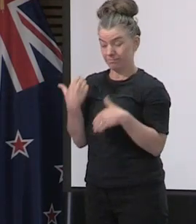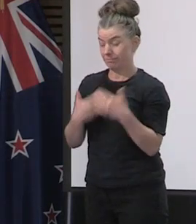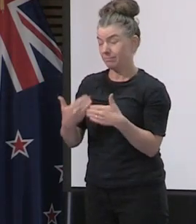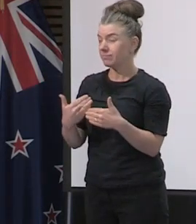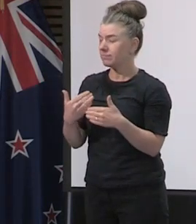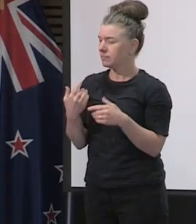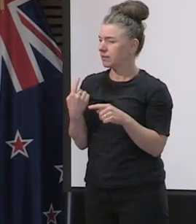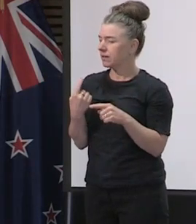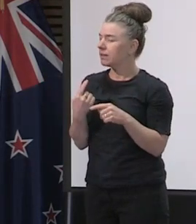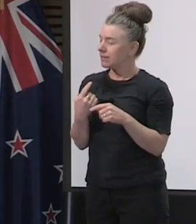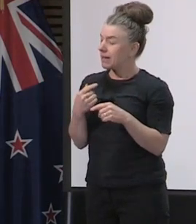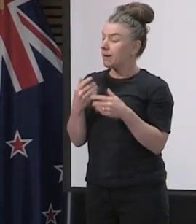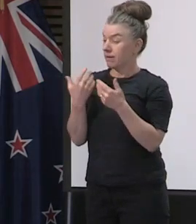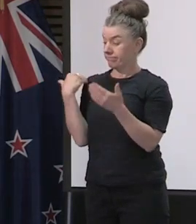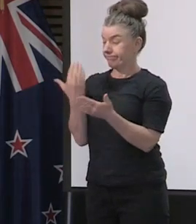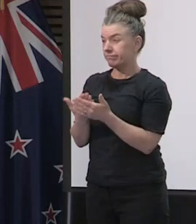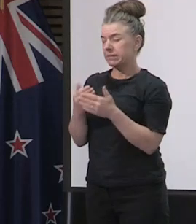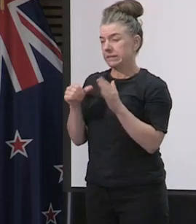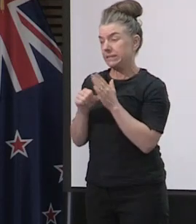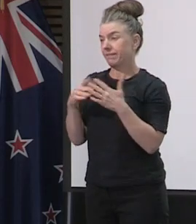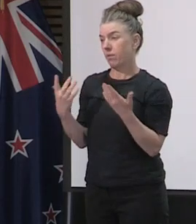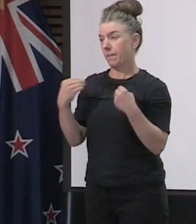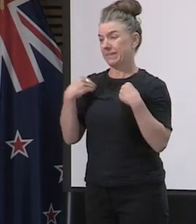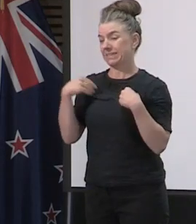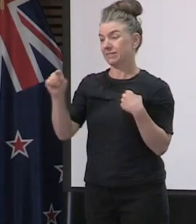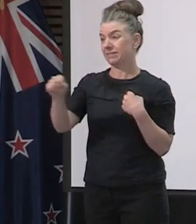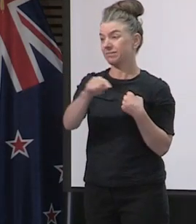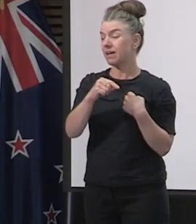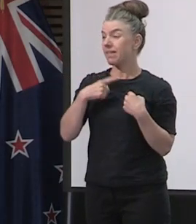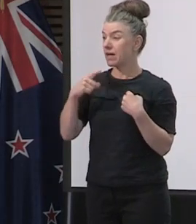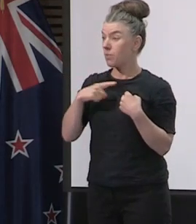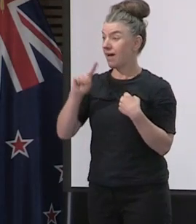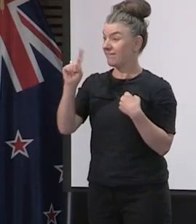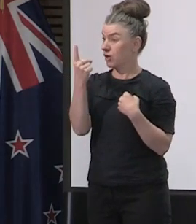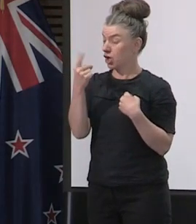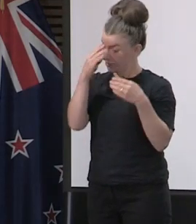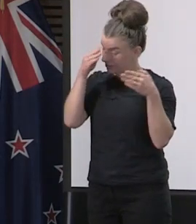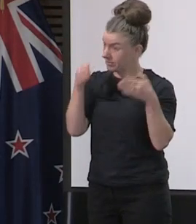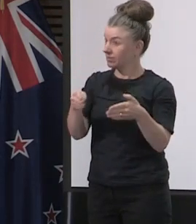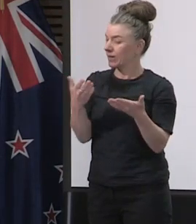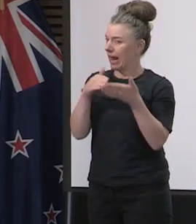partners. I know the last seven weeks have been a huge challenge to business, which